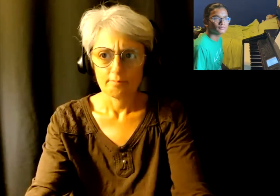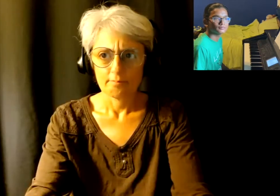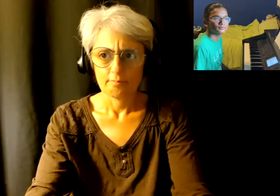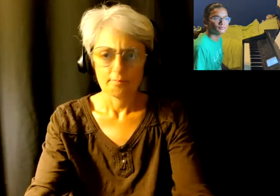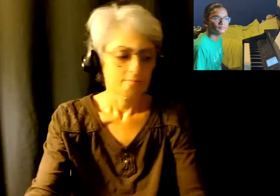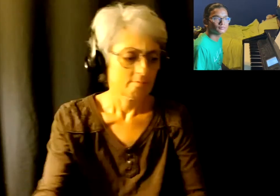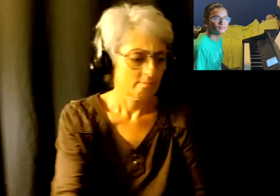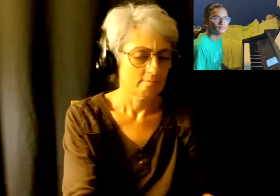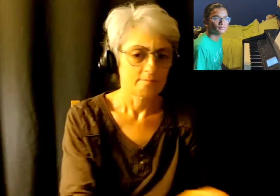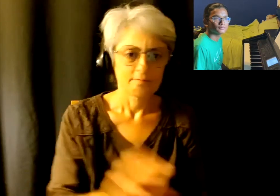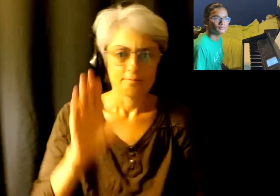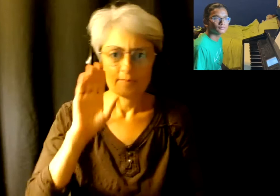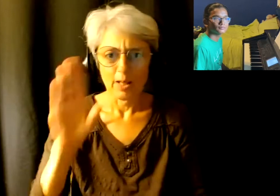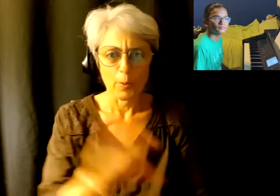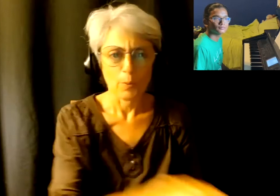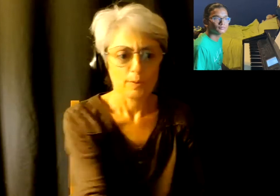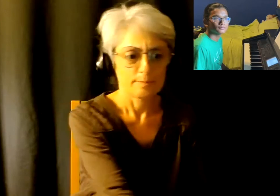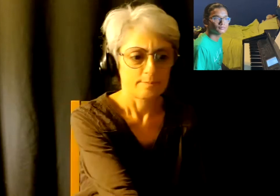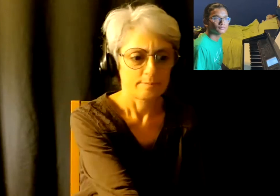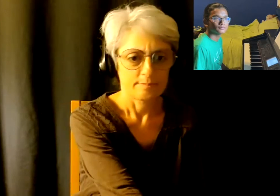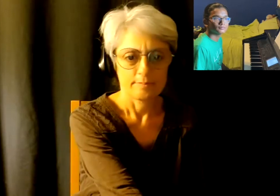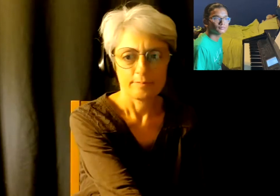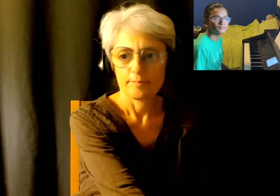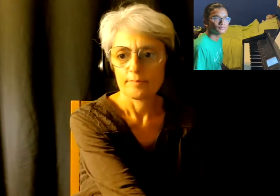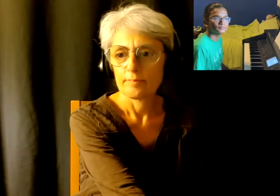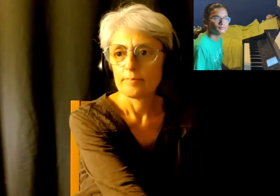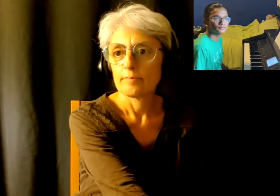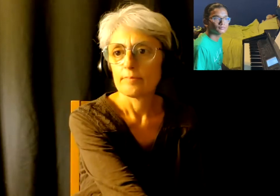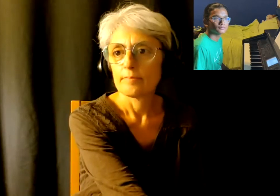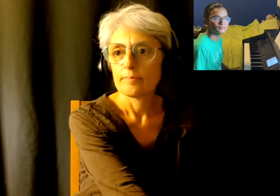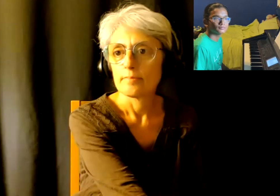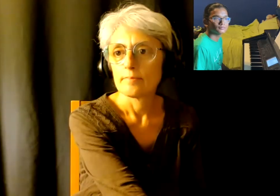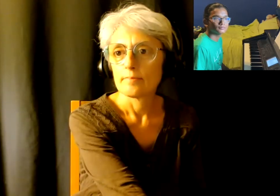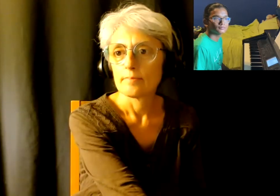Sid: Hello. Hey Sid, we can hear you now.